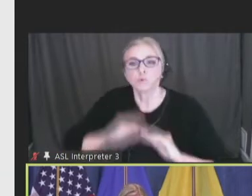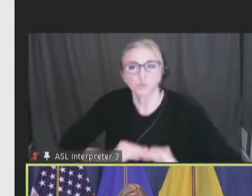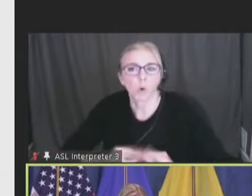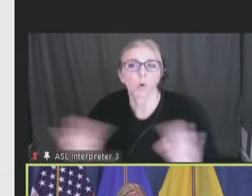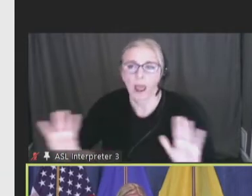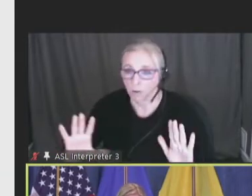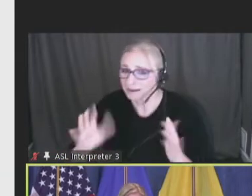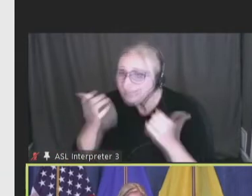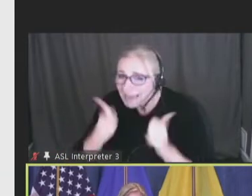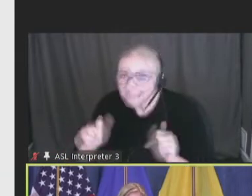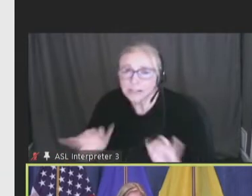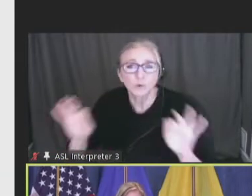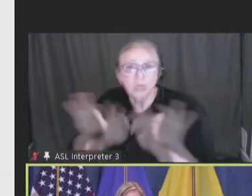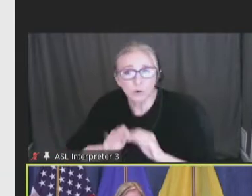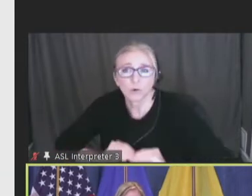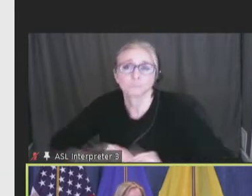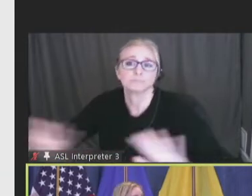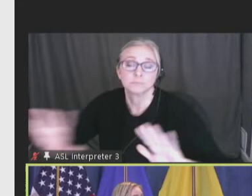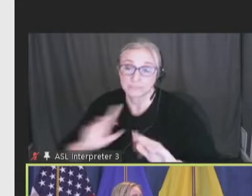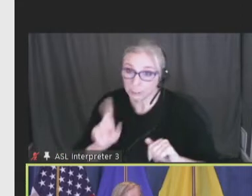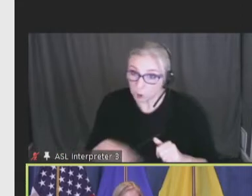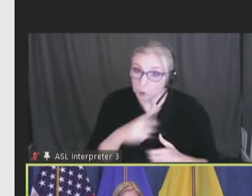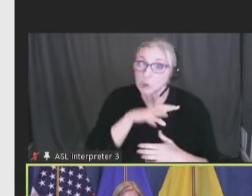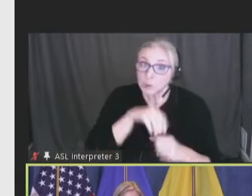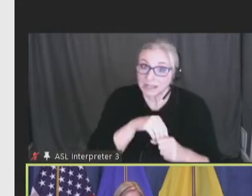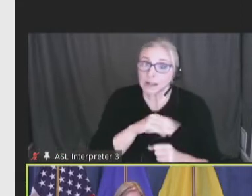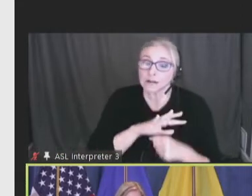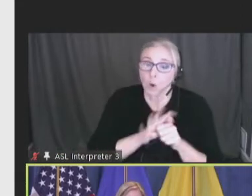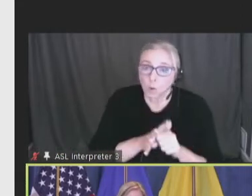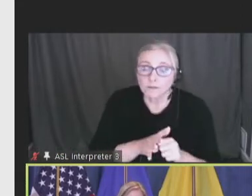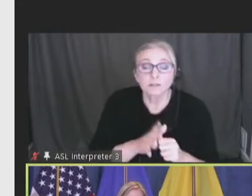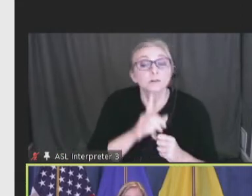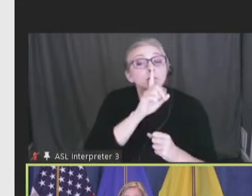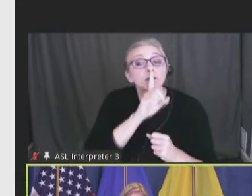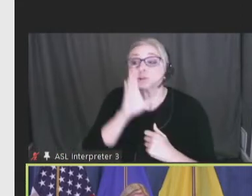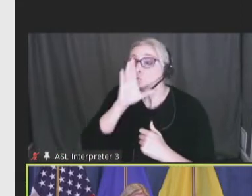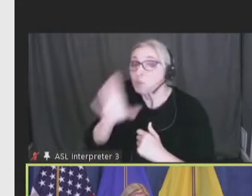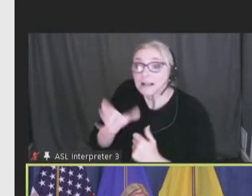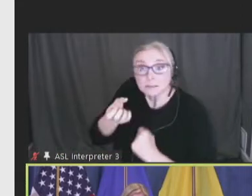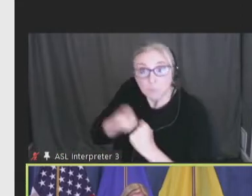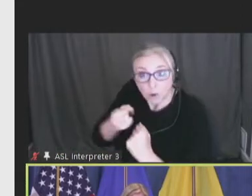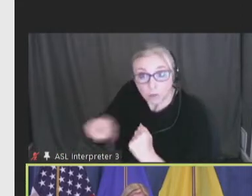And while these projects were able to directly support community members receiving COVID-19 and